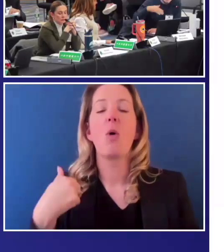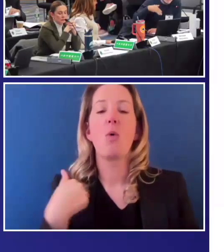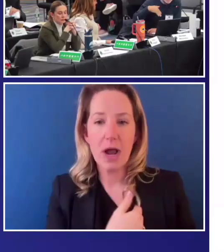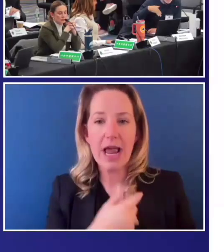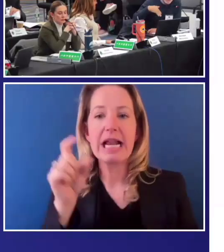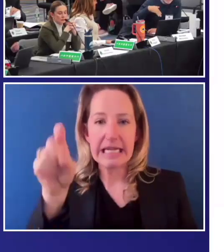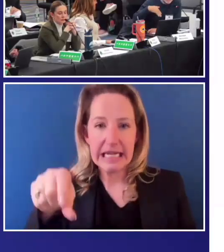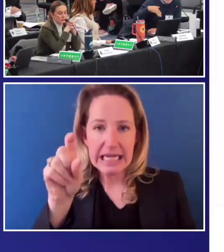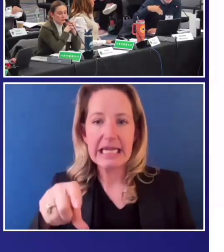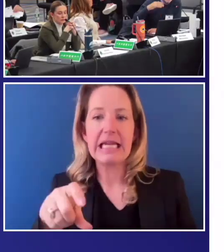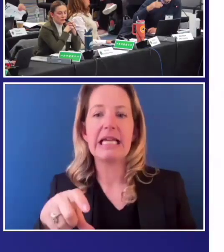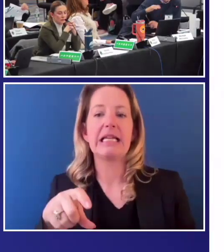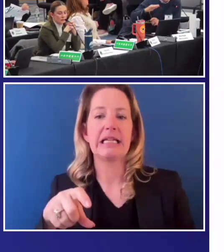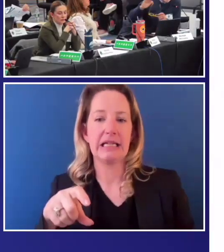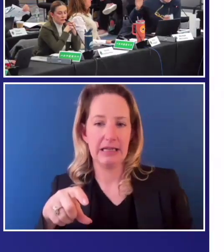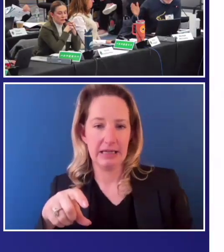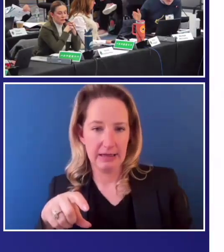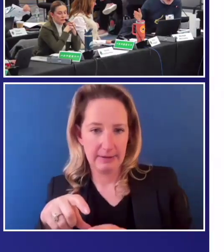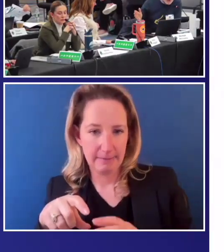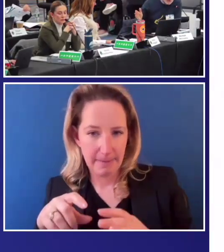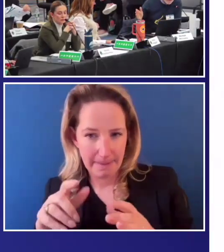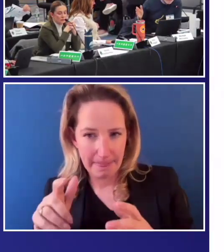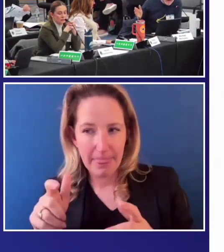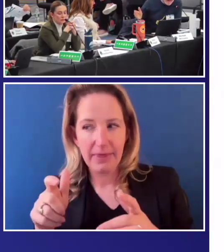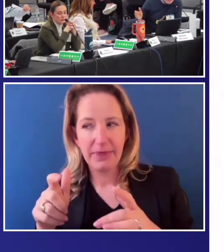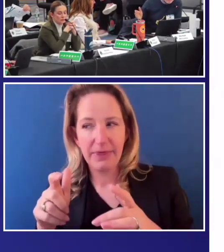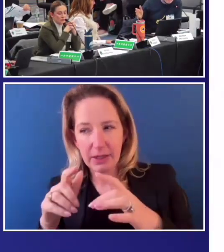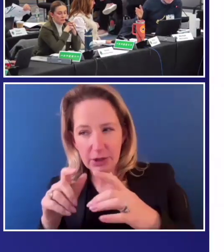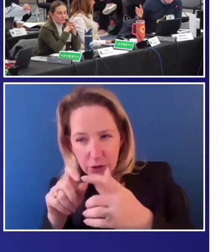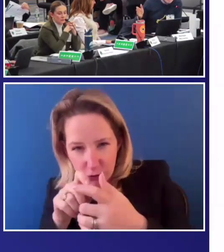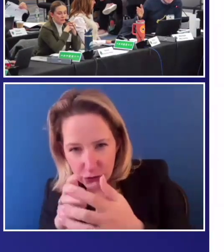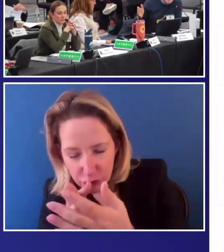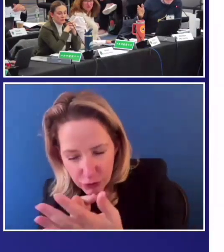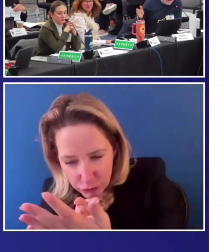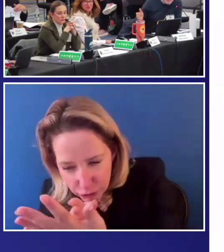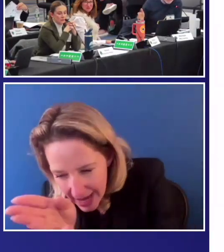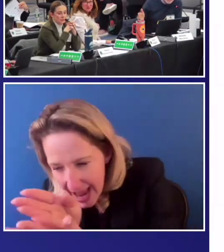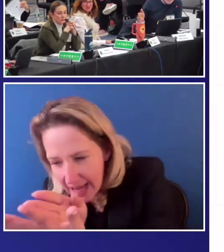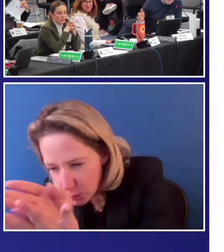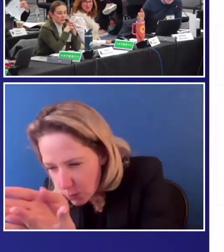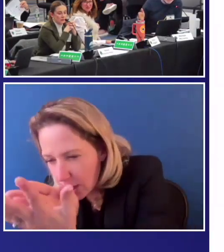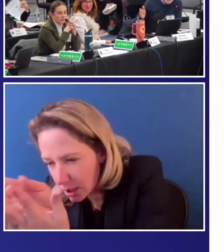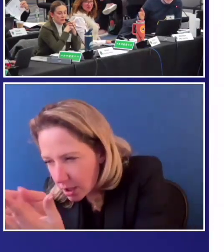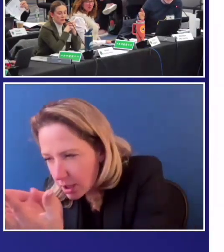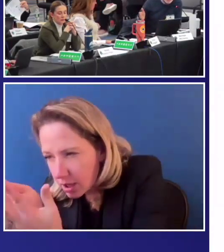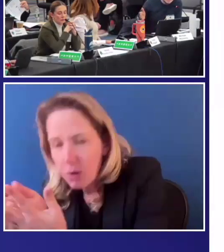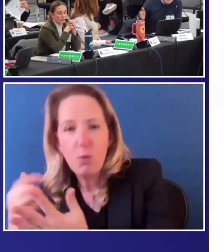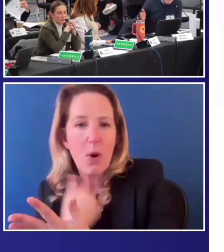beyond the granular to these much bigger caches of categorization in order to